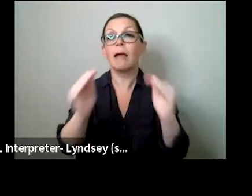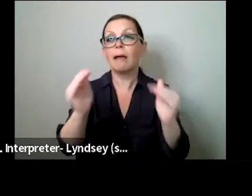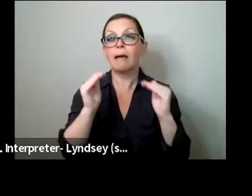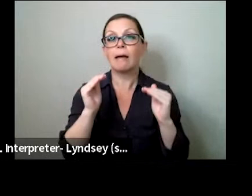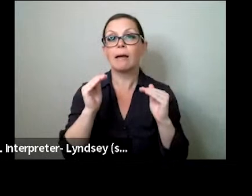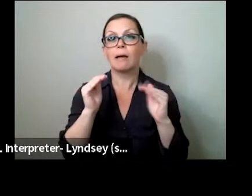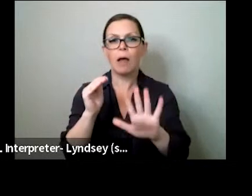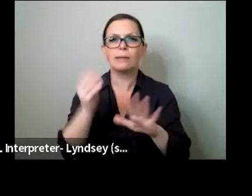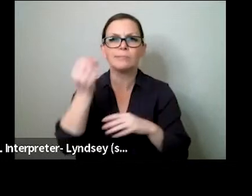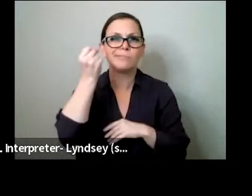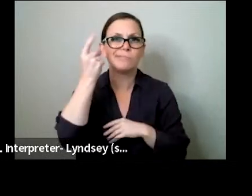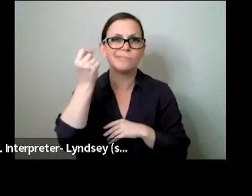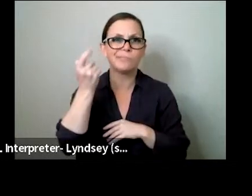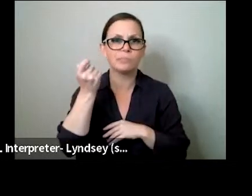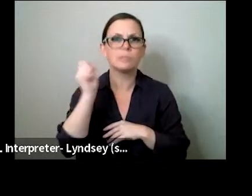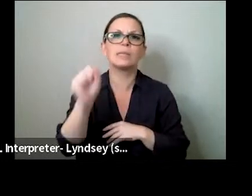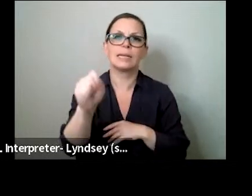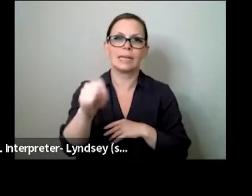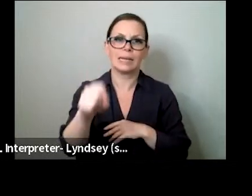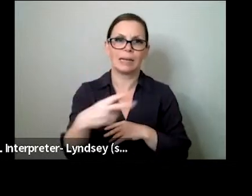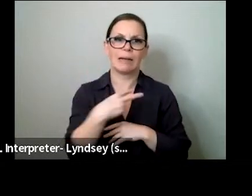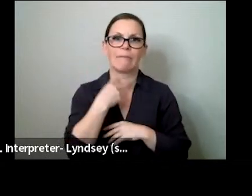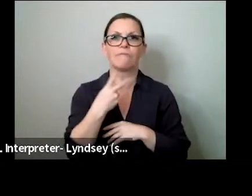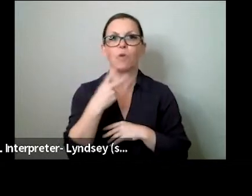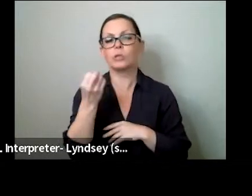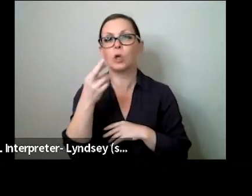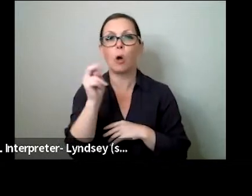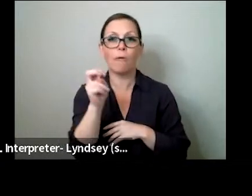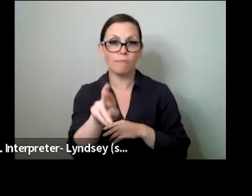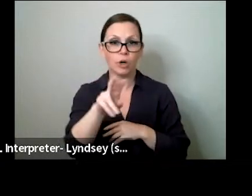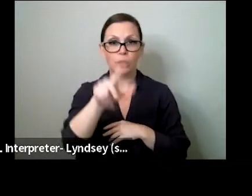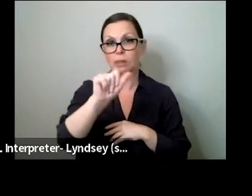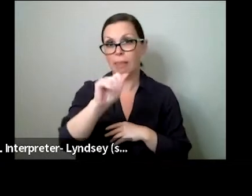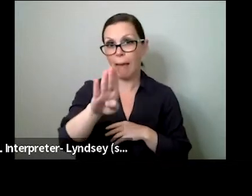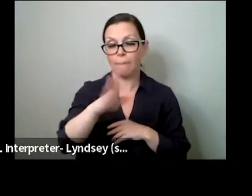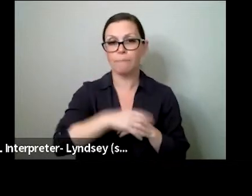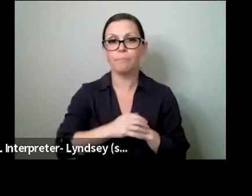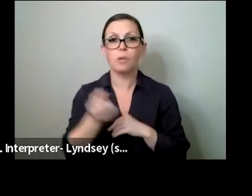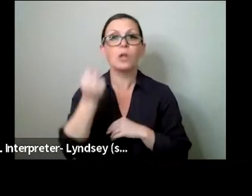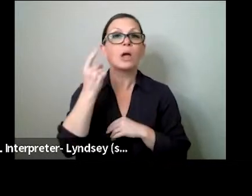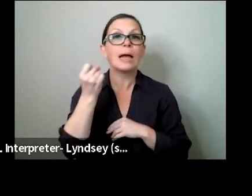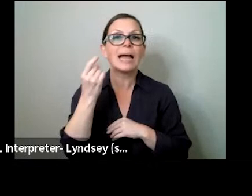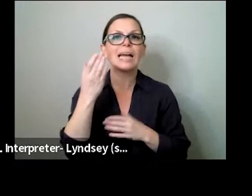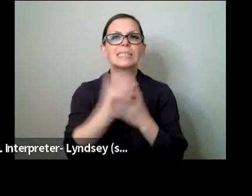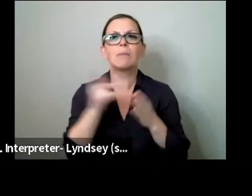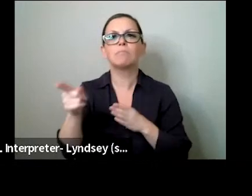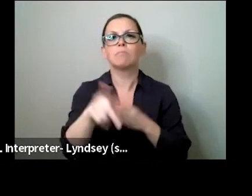There are a couple of, yes, here we have information about the voiceover labs. So there are a couple of programs and services